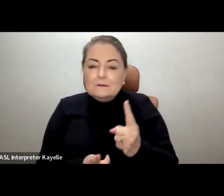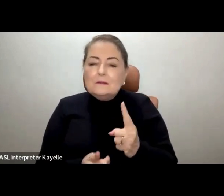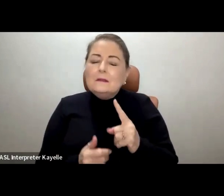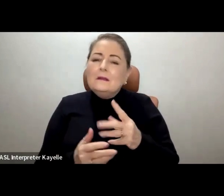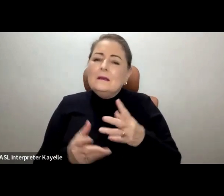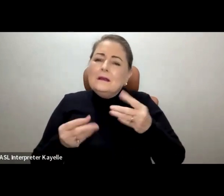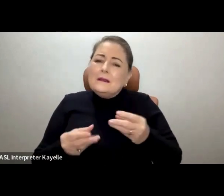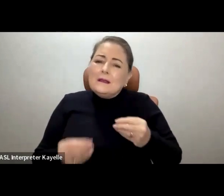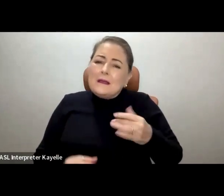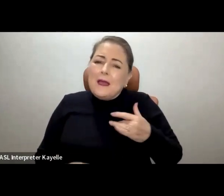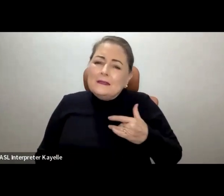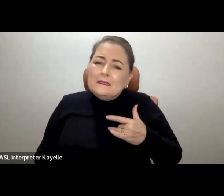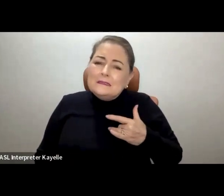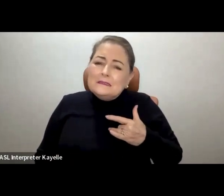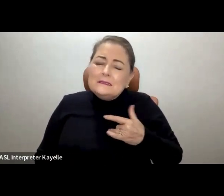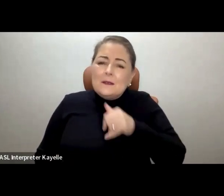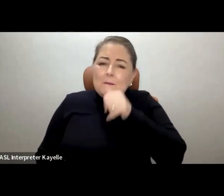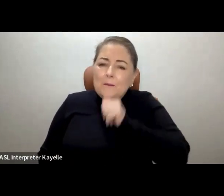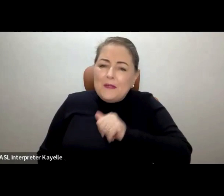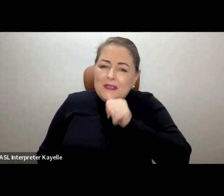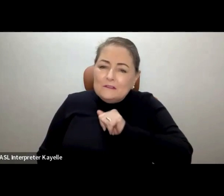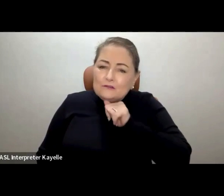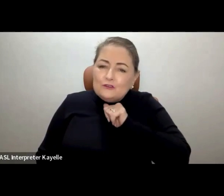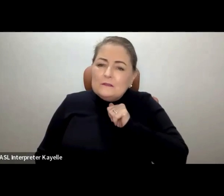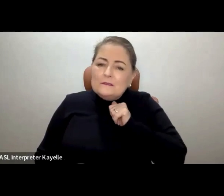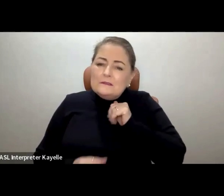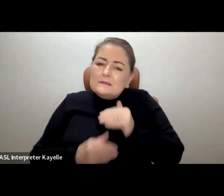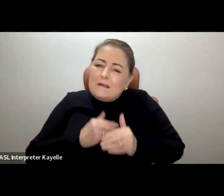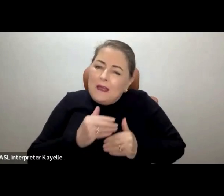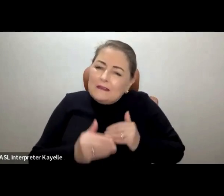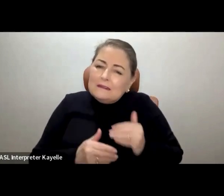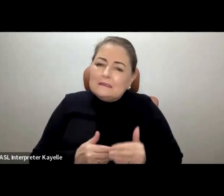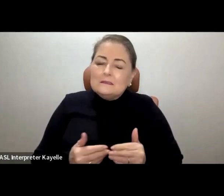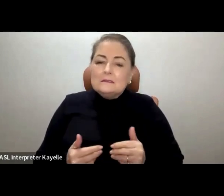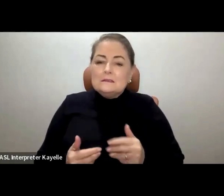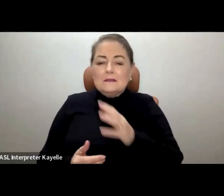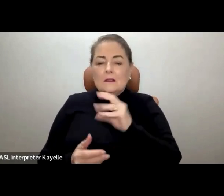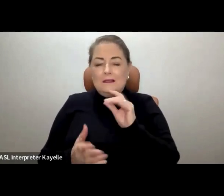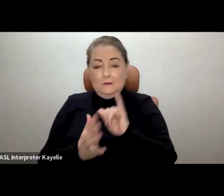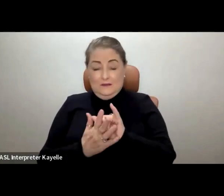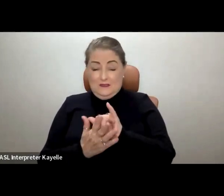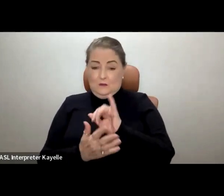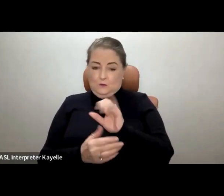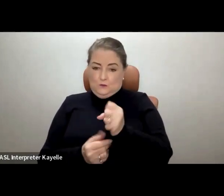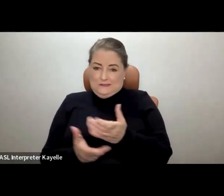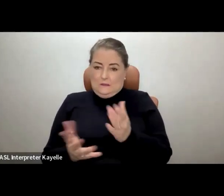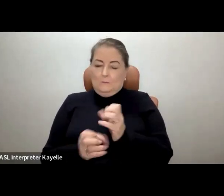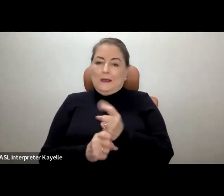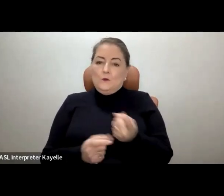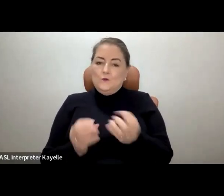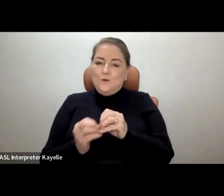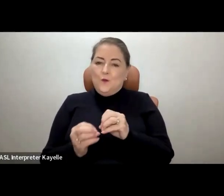patience, these are the two things that need that will really make you more accessible, because even if you don't have